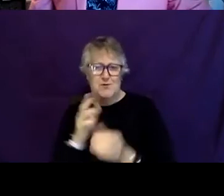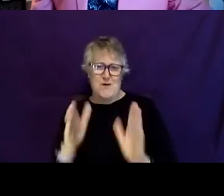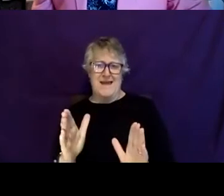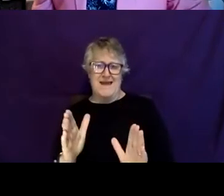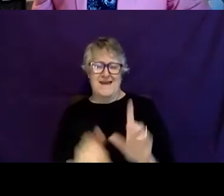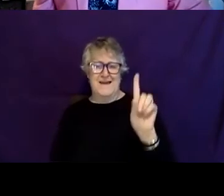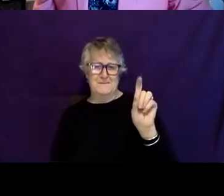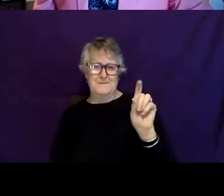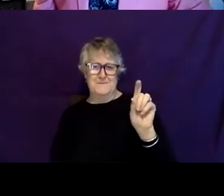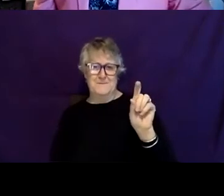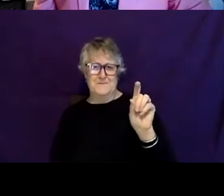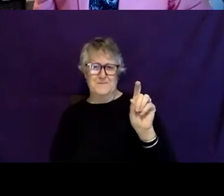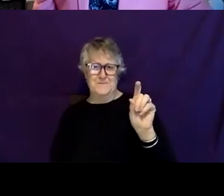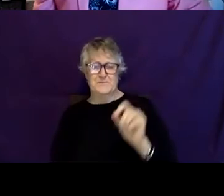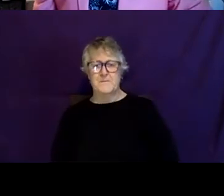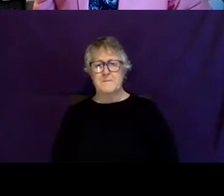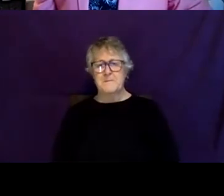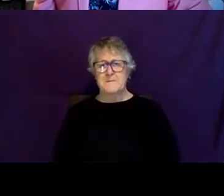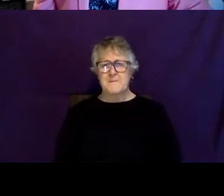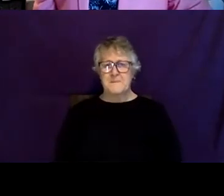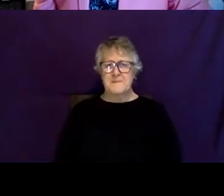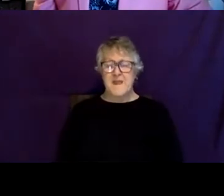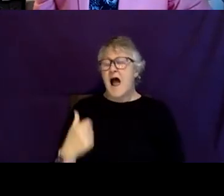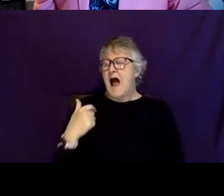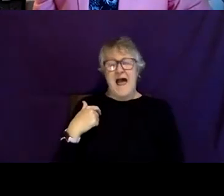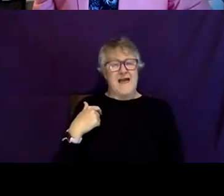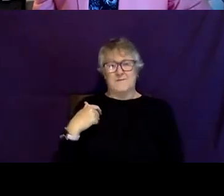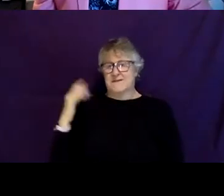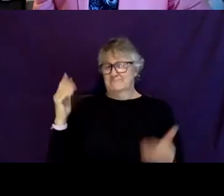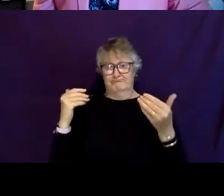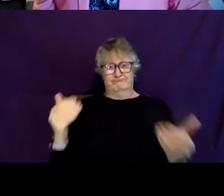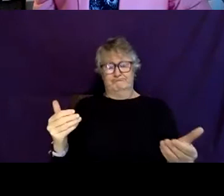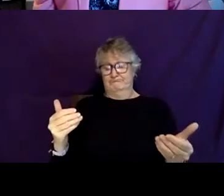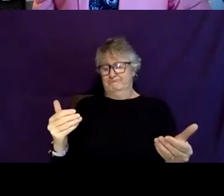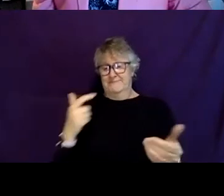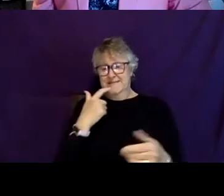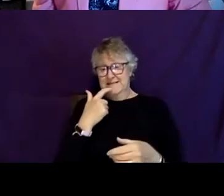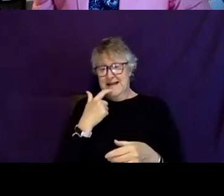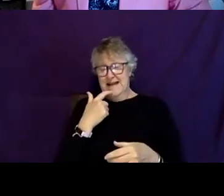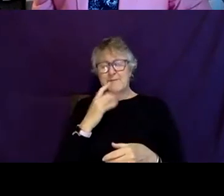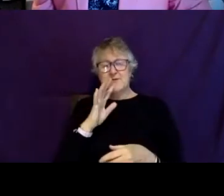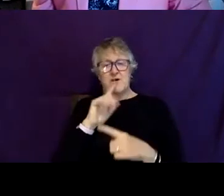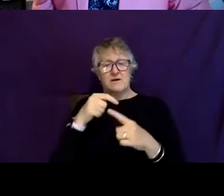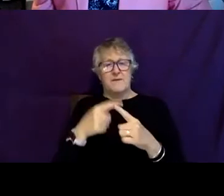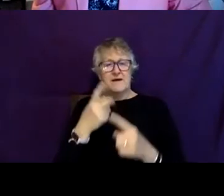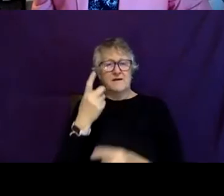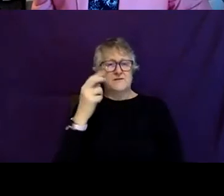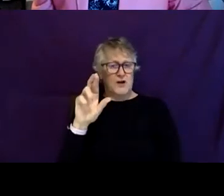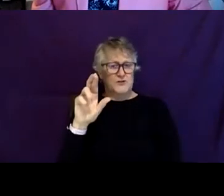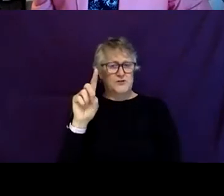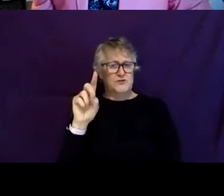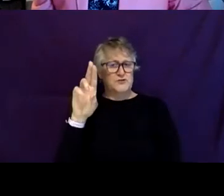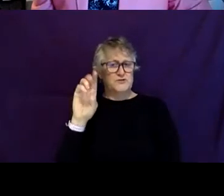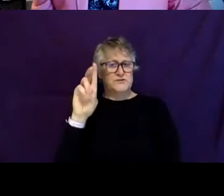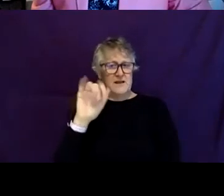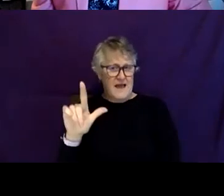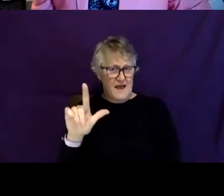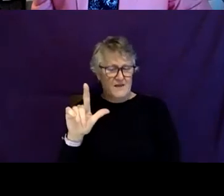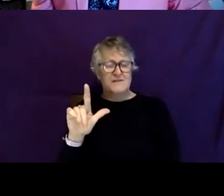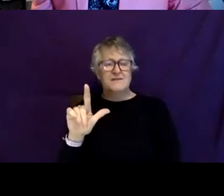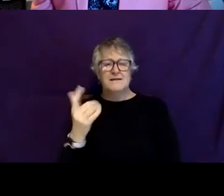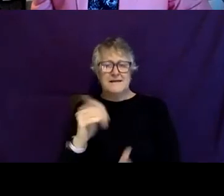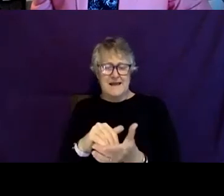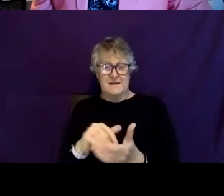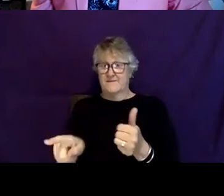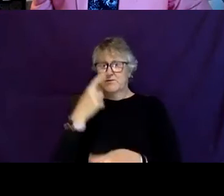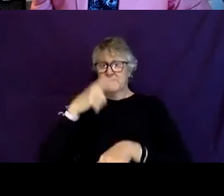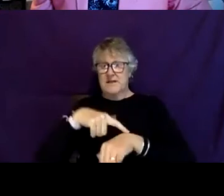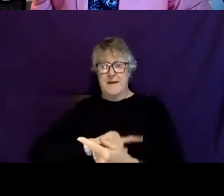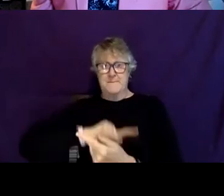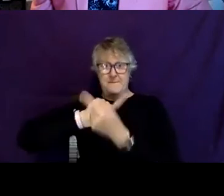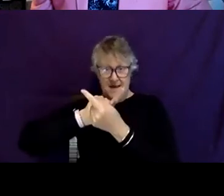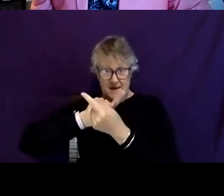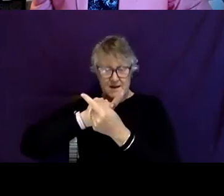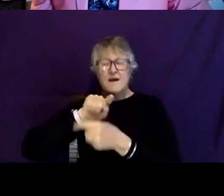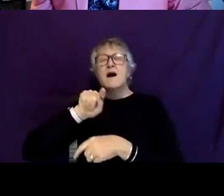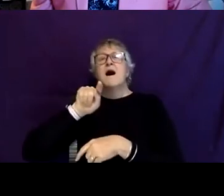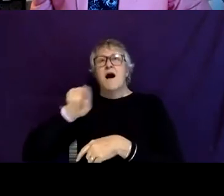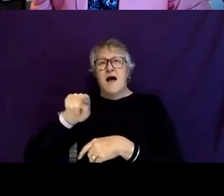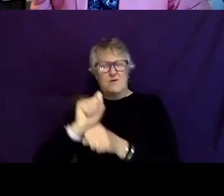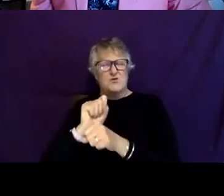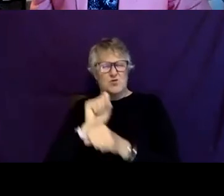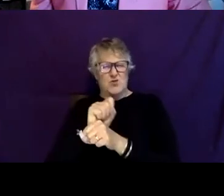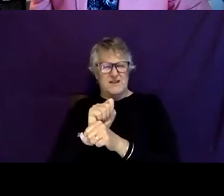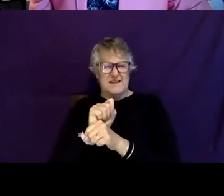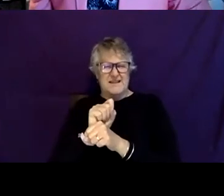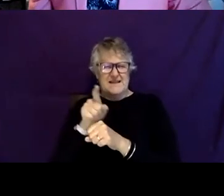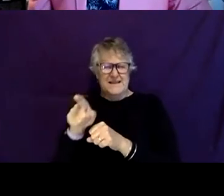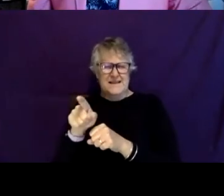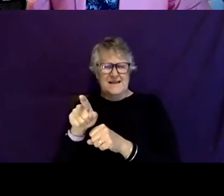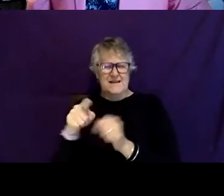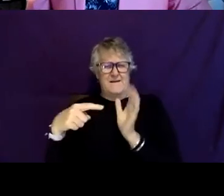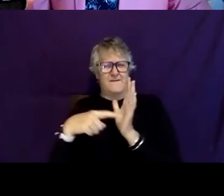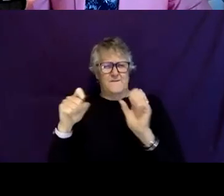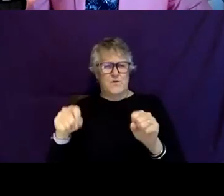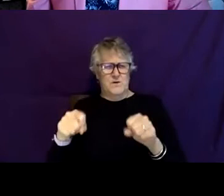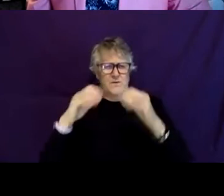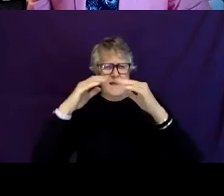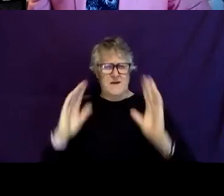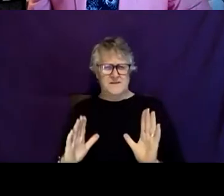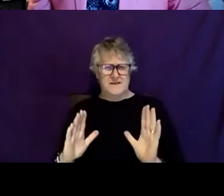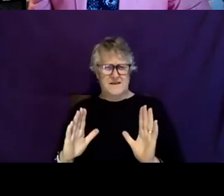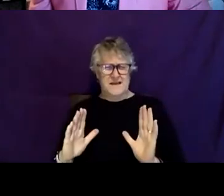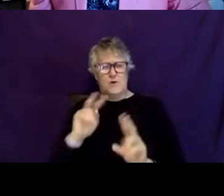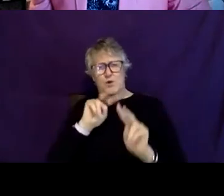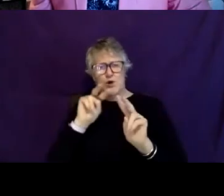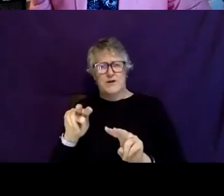Alyshia: I'll just jump in and say that the first time I'm going to talk about Dr. Duldulao again, the first time I ever met Dr. Duldulao, I was a program manager for affordable housing work. We were looking at birth outcomes in the 97266 zip code so Lents